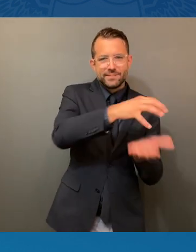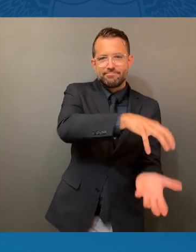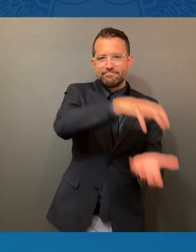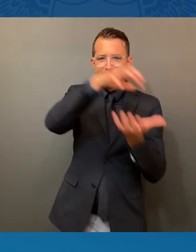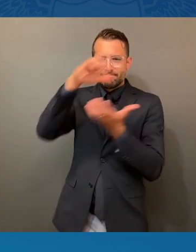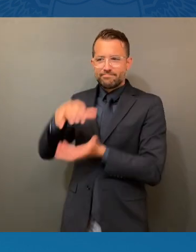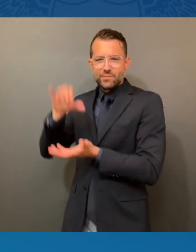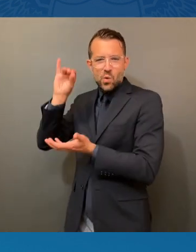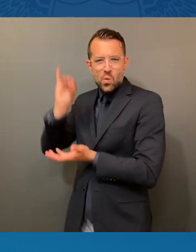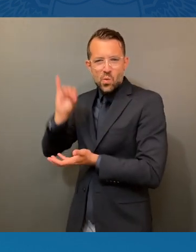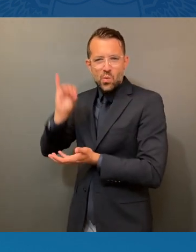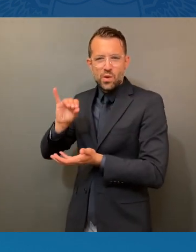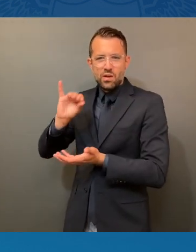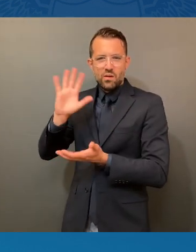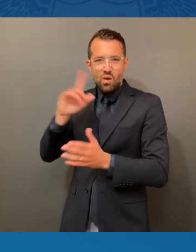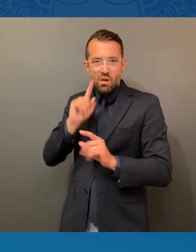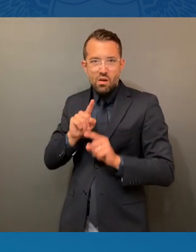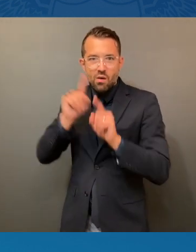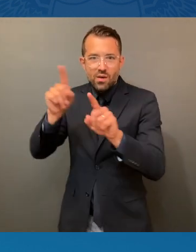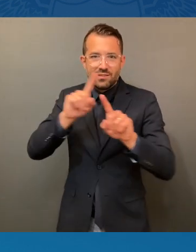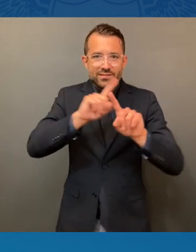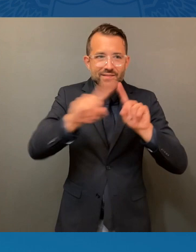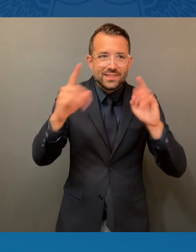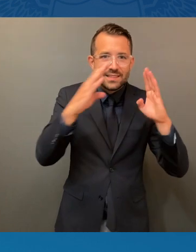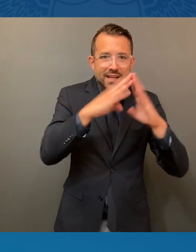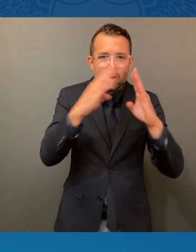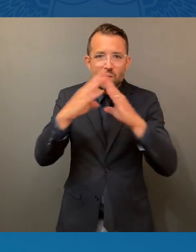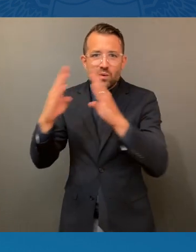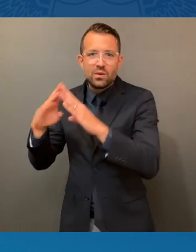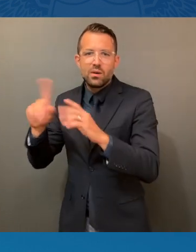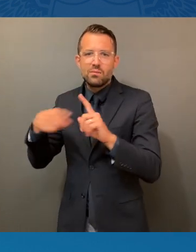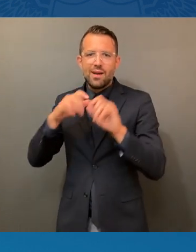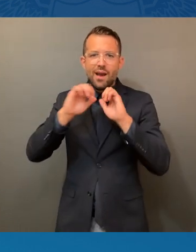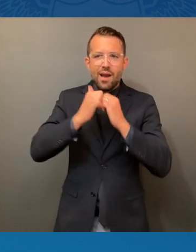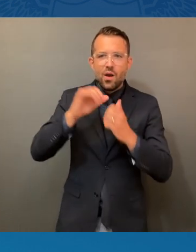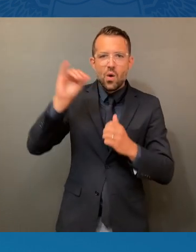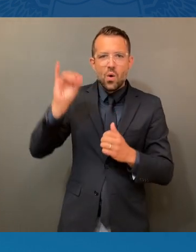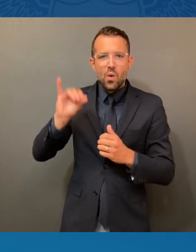talking about how Oakland is a model and can inspire other cities.